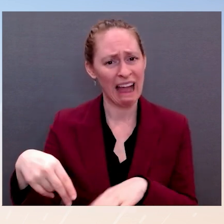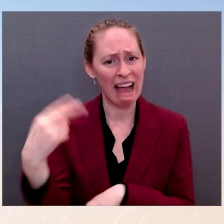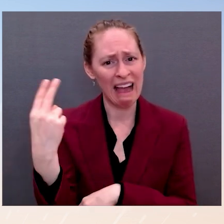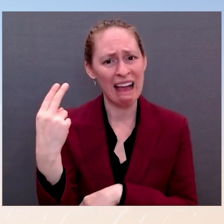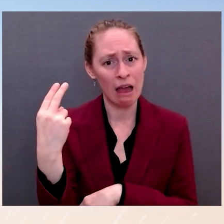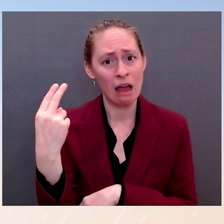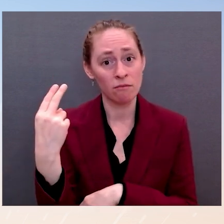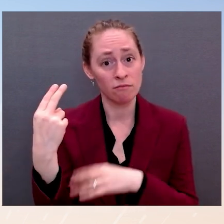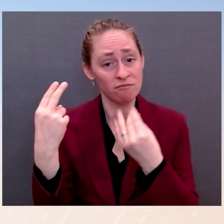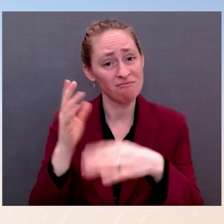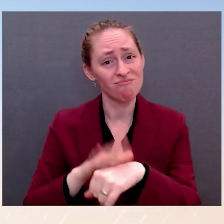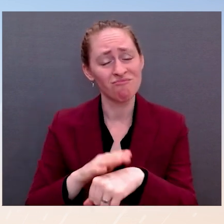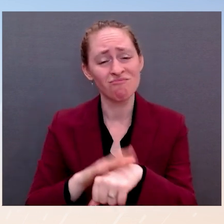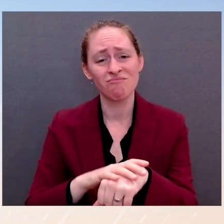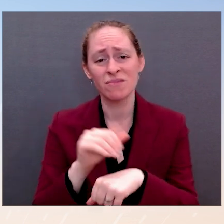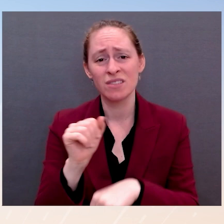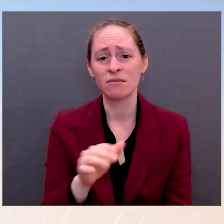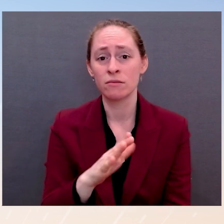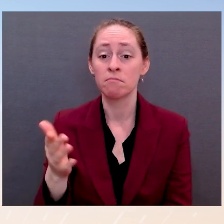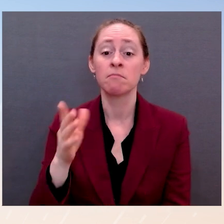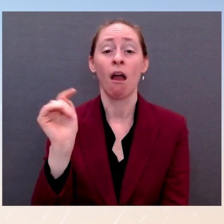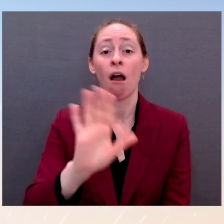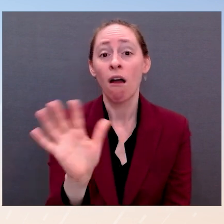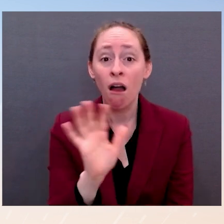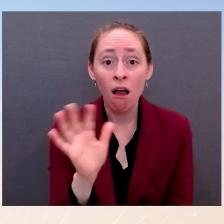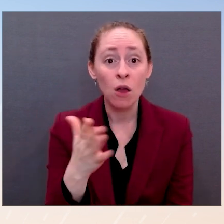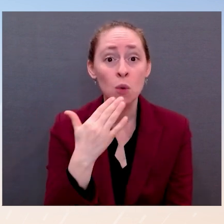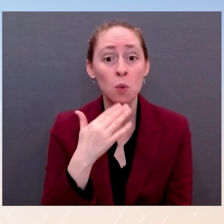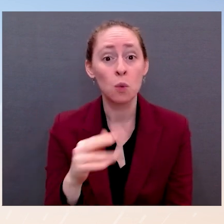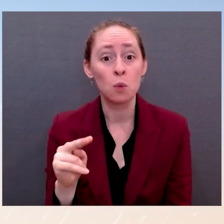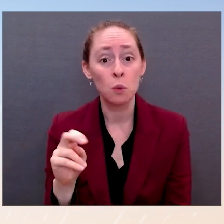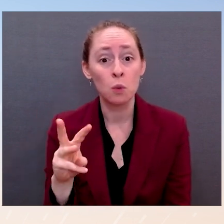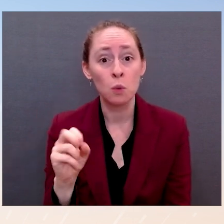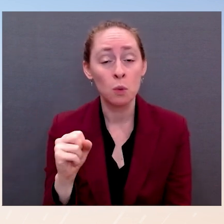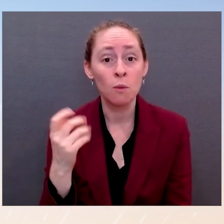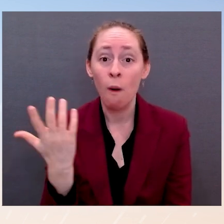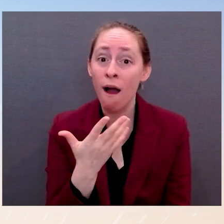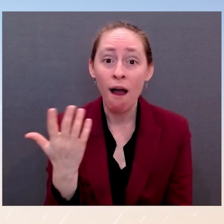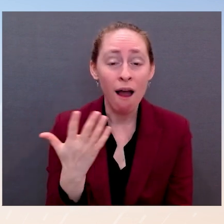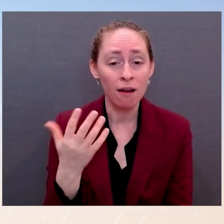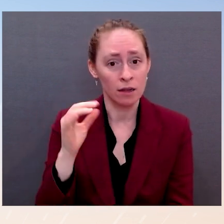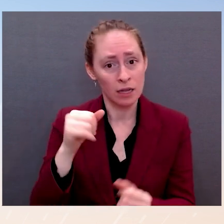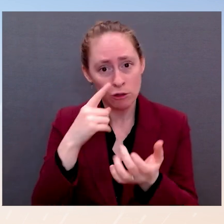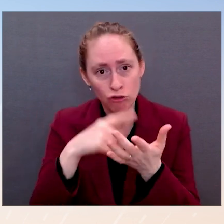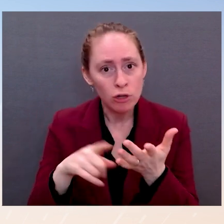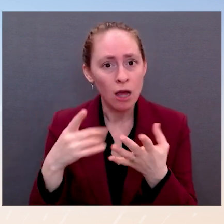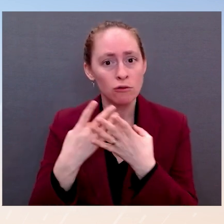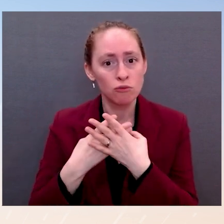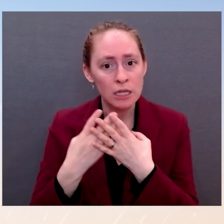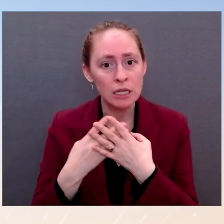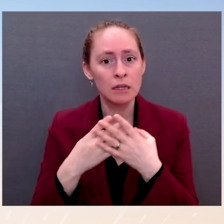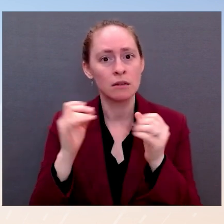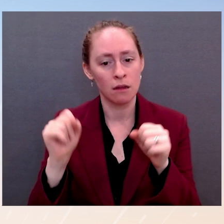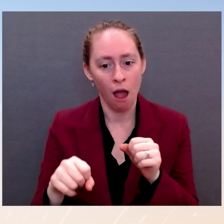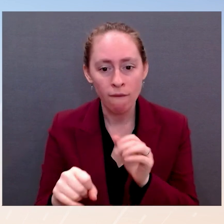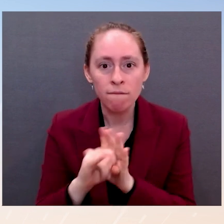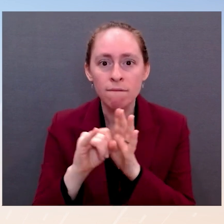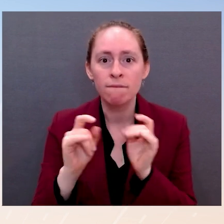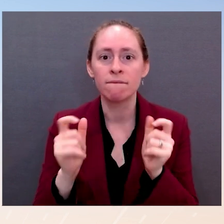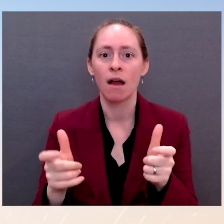But the good news is that for both of them, they can be screened for and diagnosed early and cure. But knowing your family history,